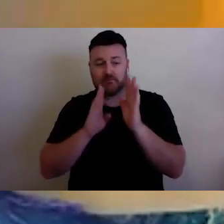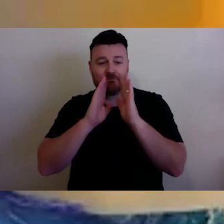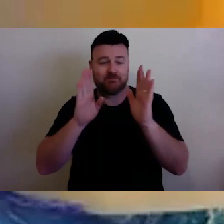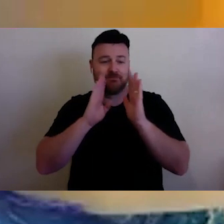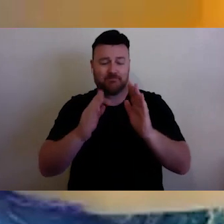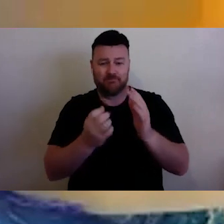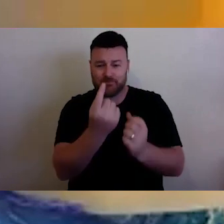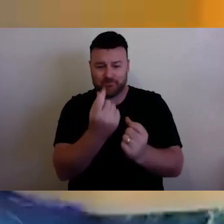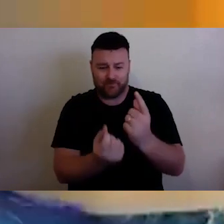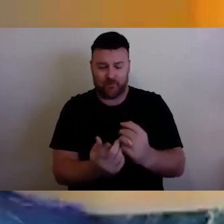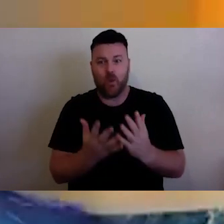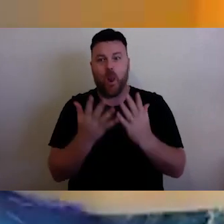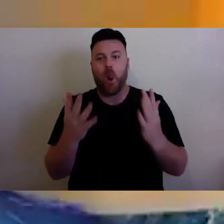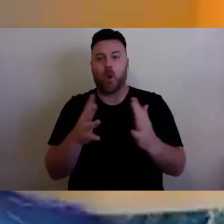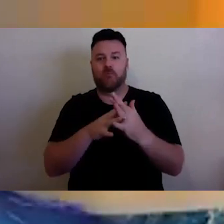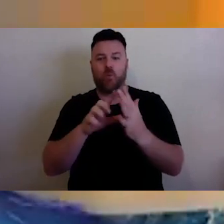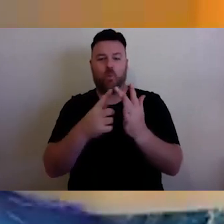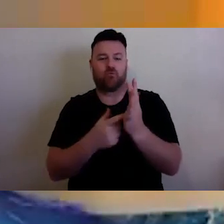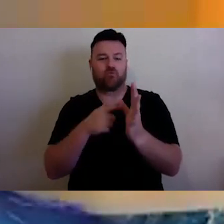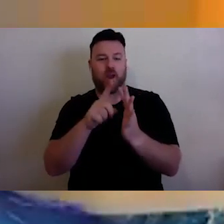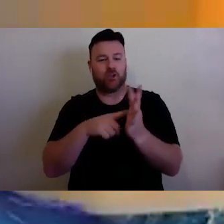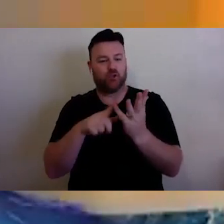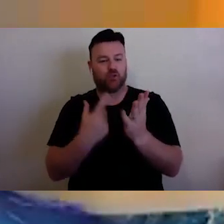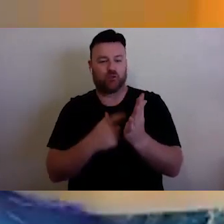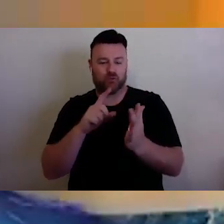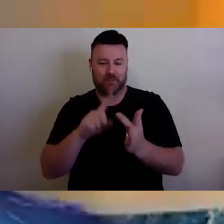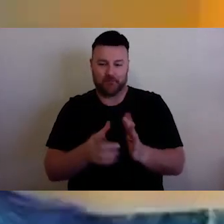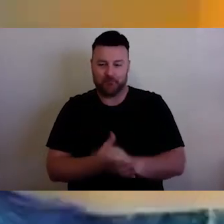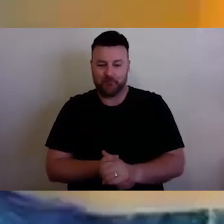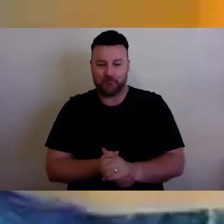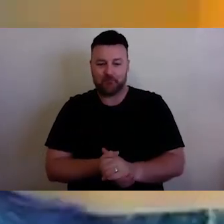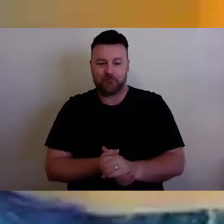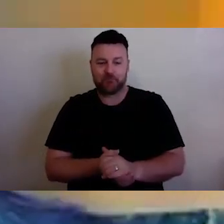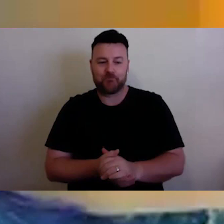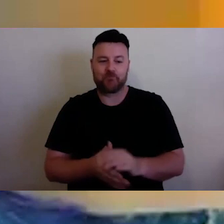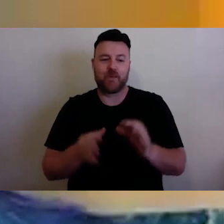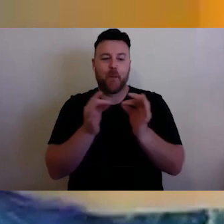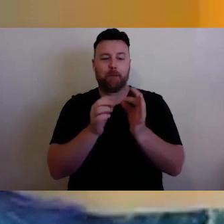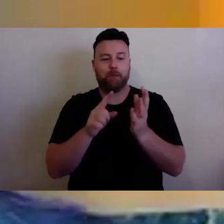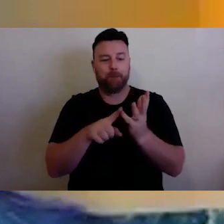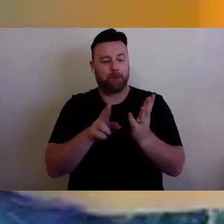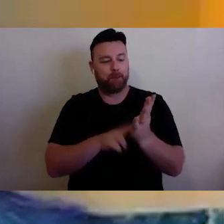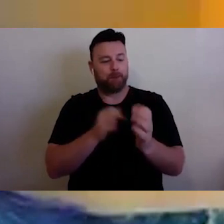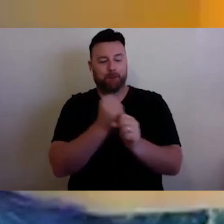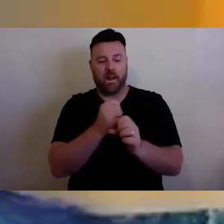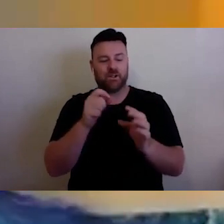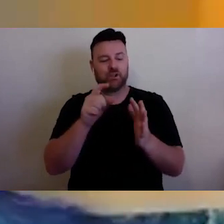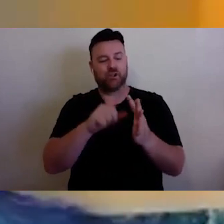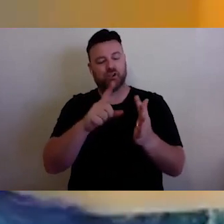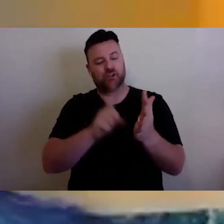A lot of Wiradjuri. Thank you all for joining us.